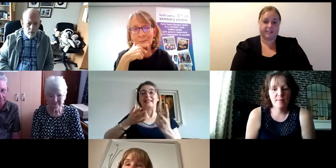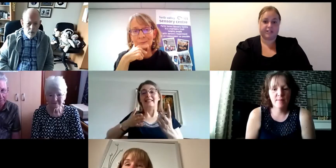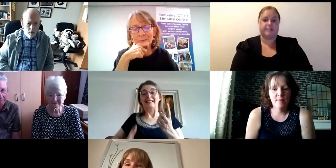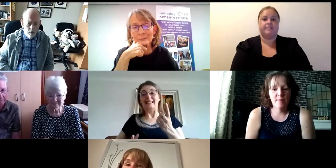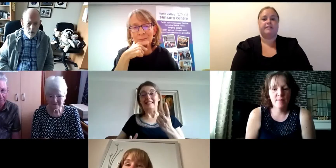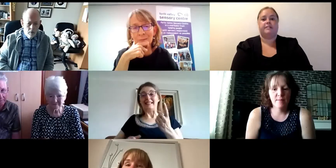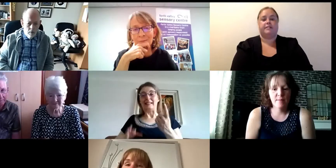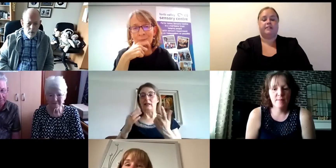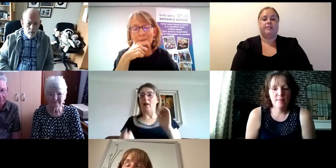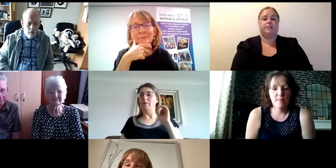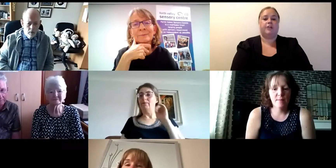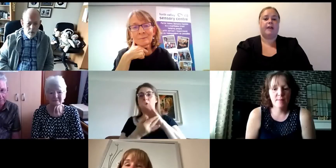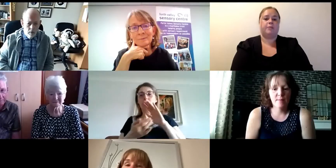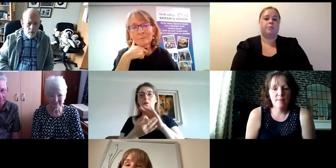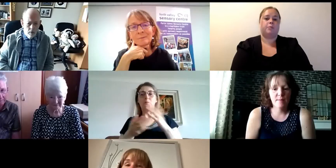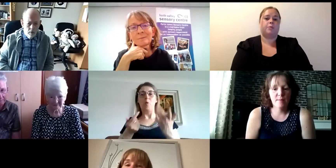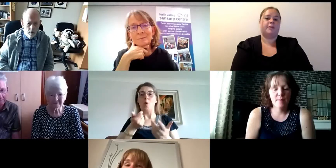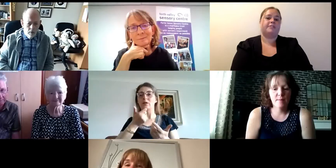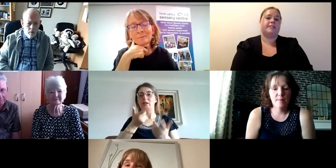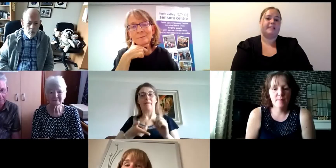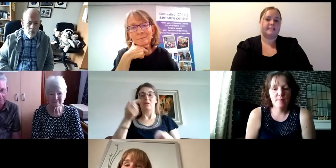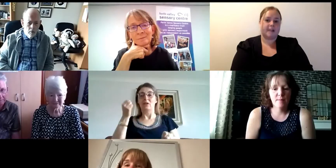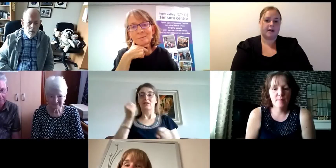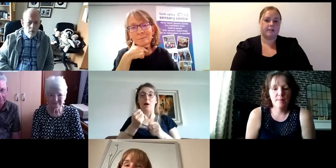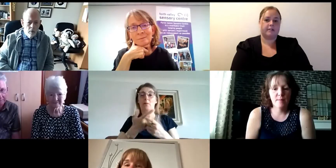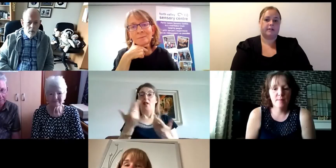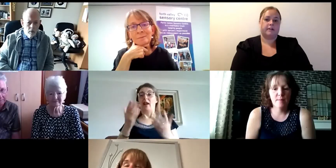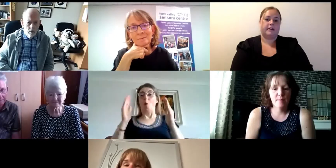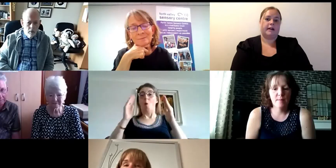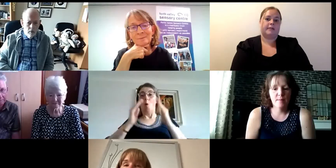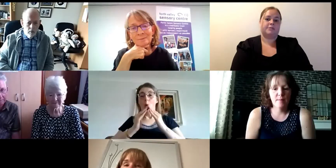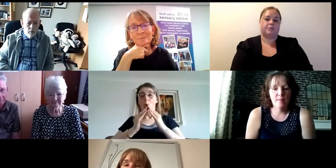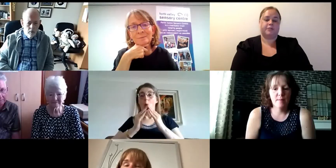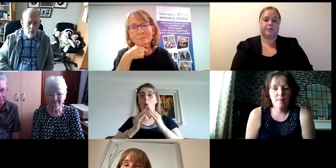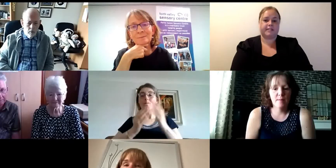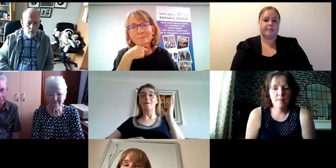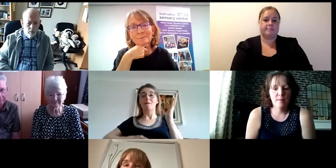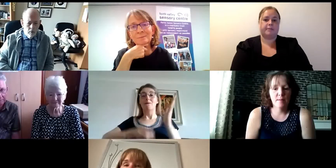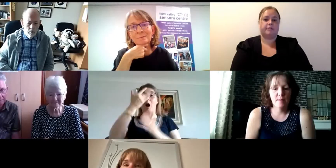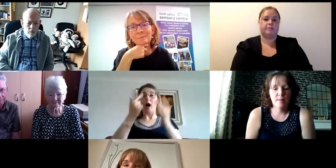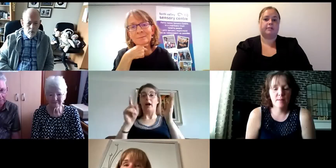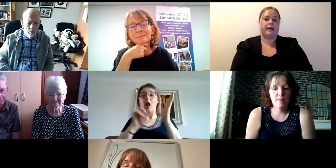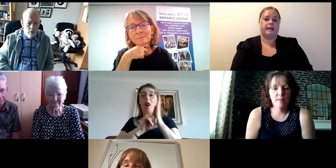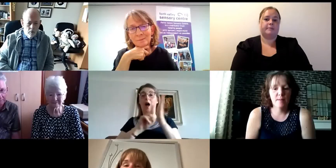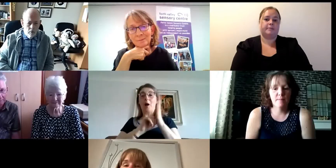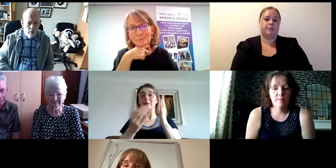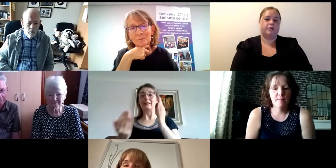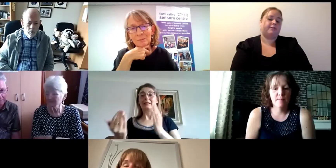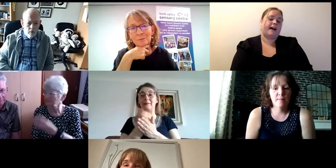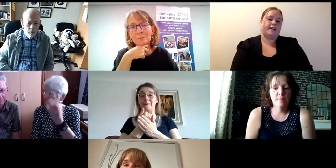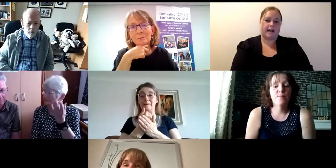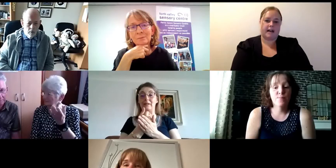So for example, fire alarms at home for safety